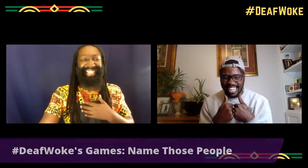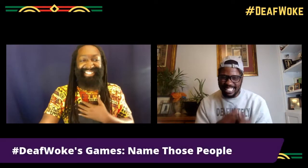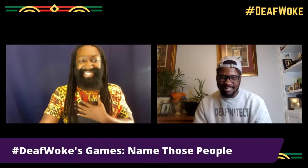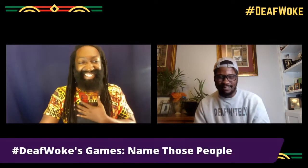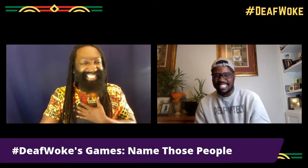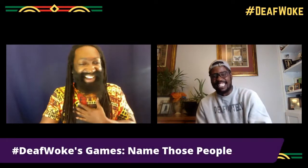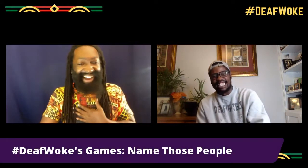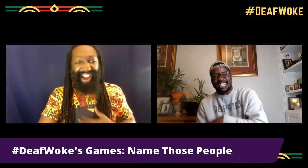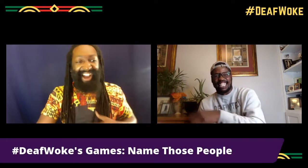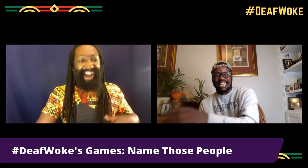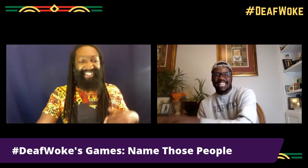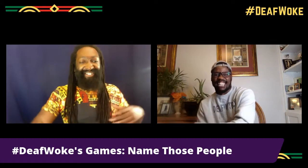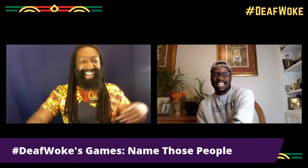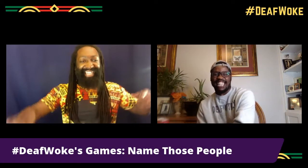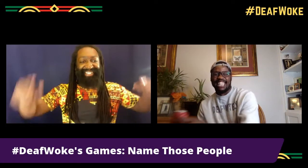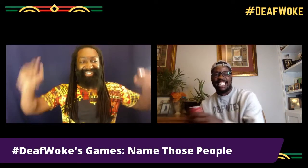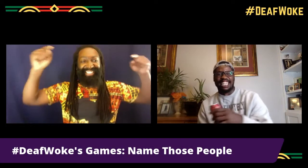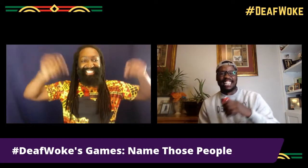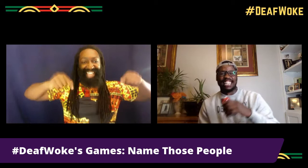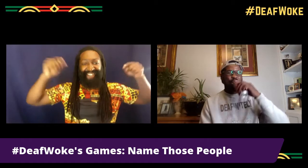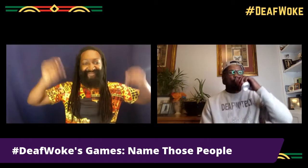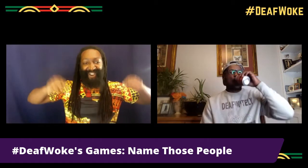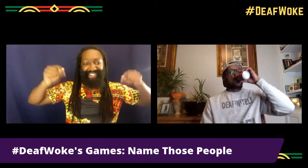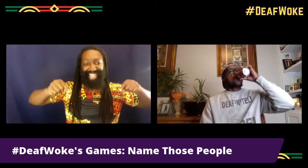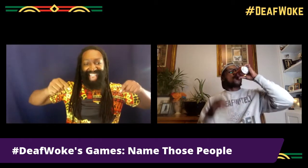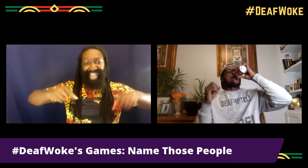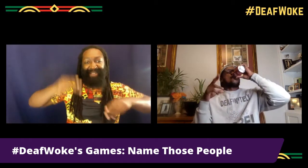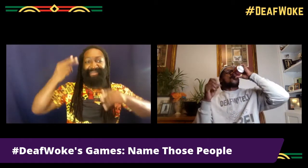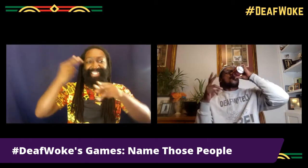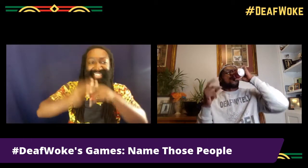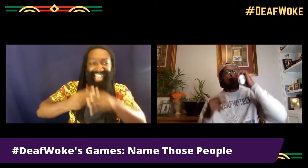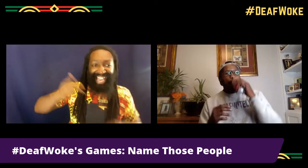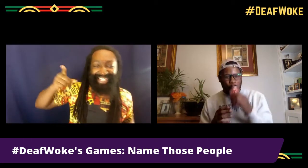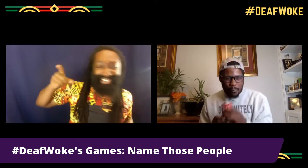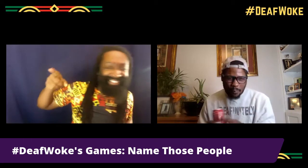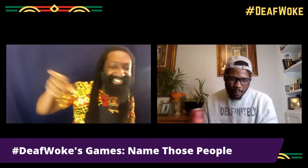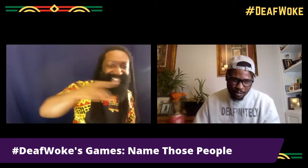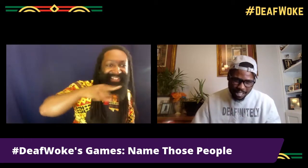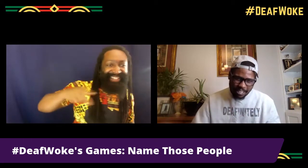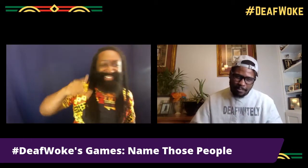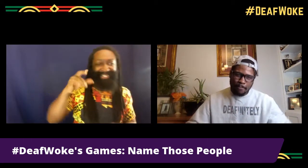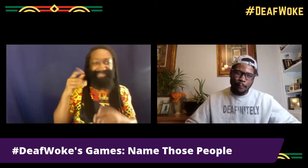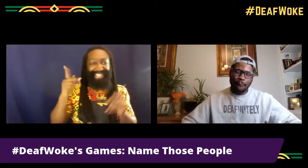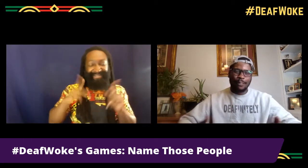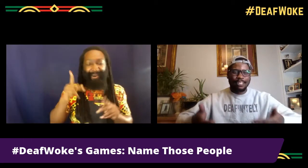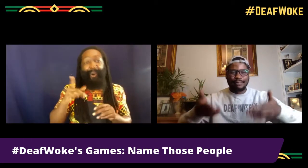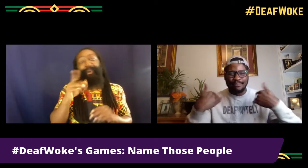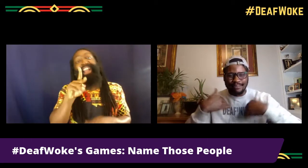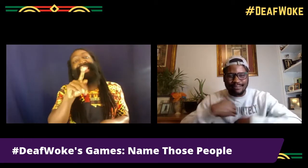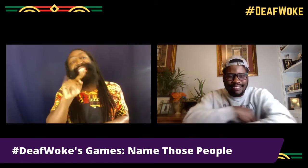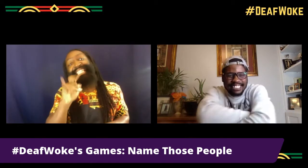Oh my goodness. I'm on men, like that is... Here we gonna have, DeafWoke's Games.